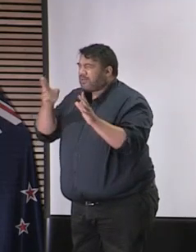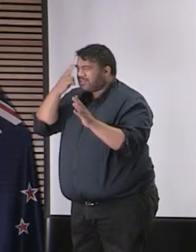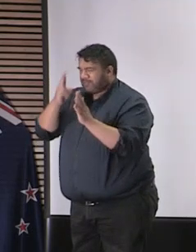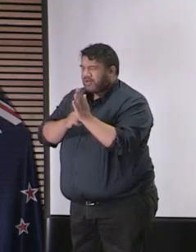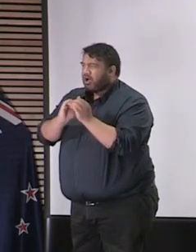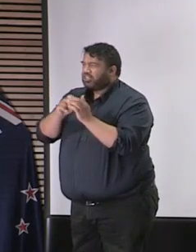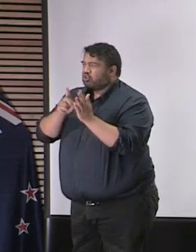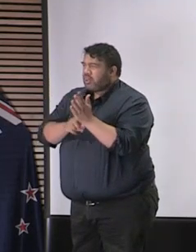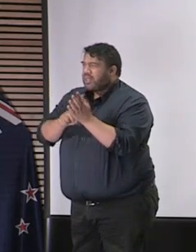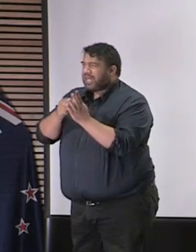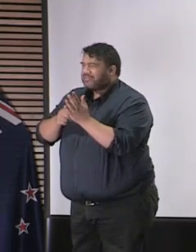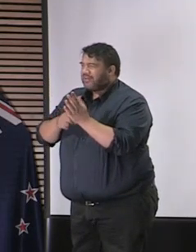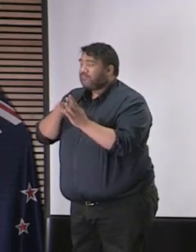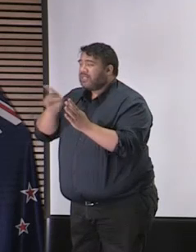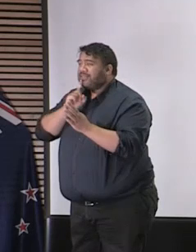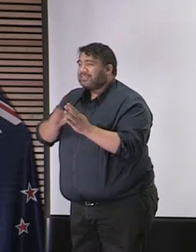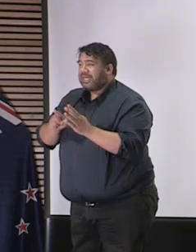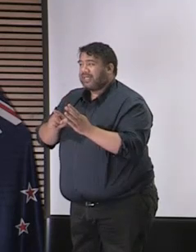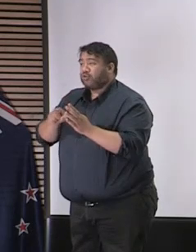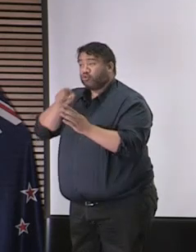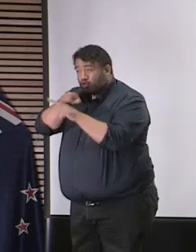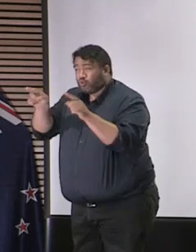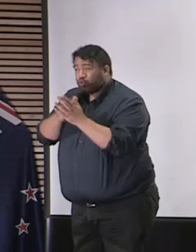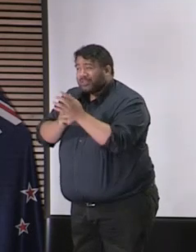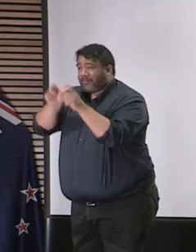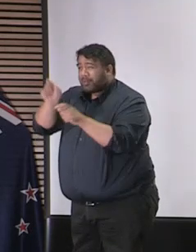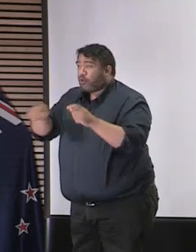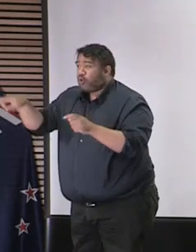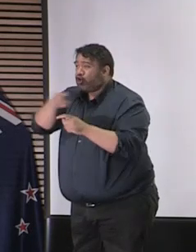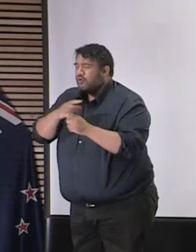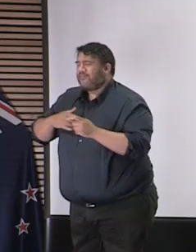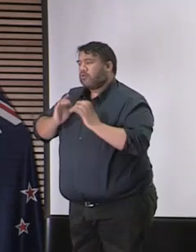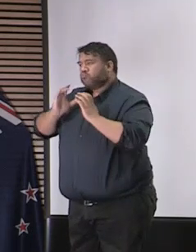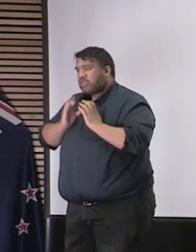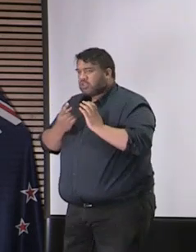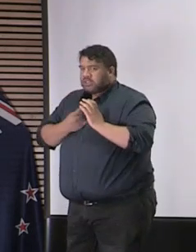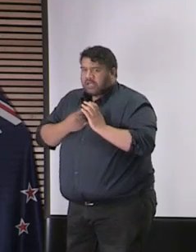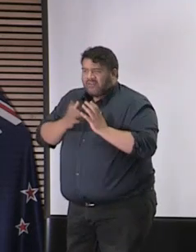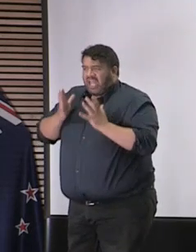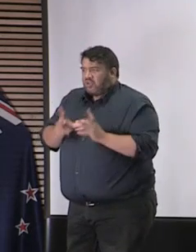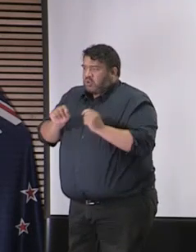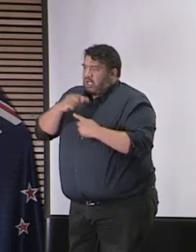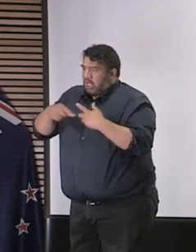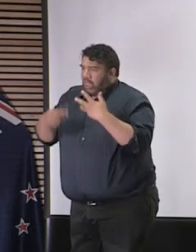things I would want to say. One is that Nigel Latter recently said really to New